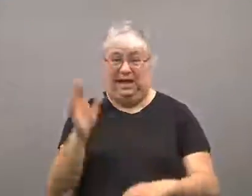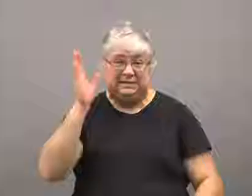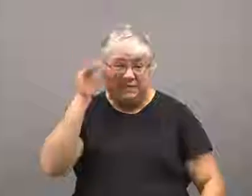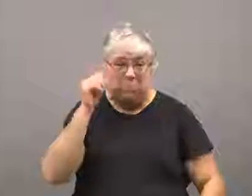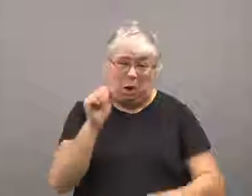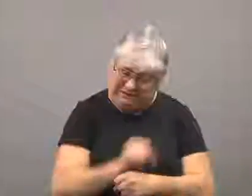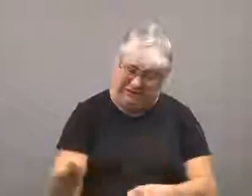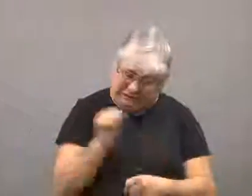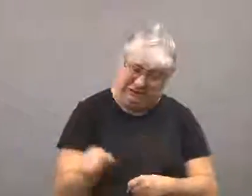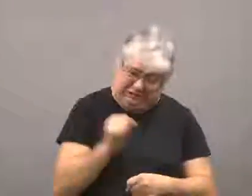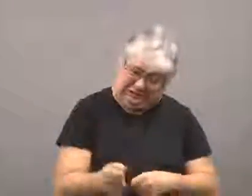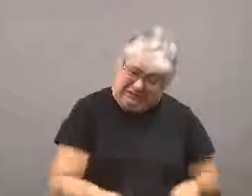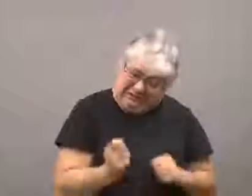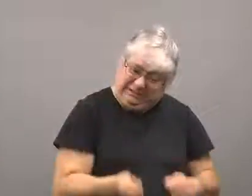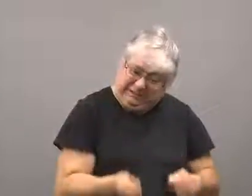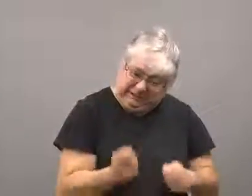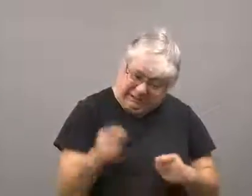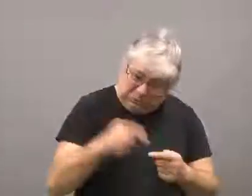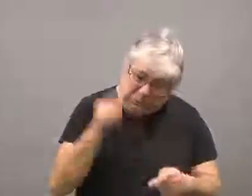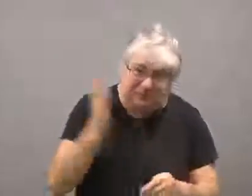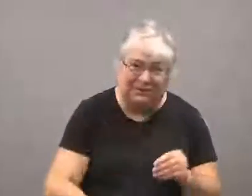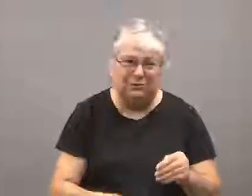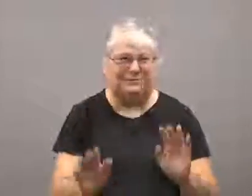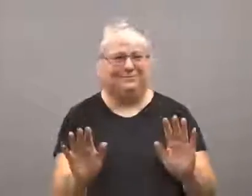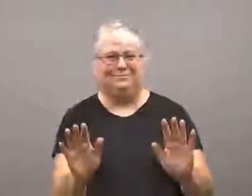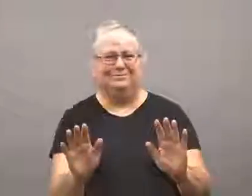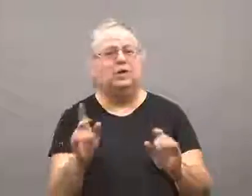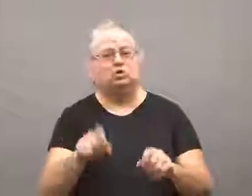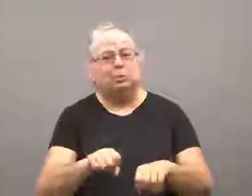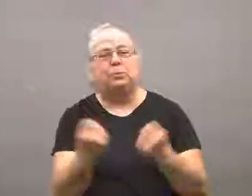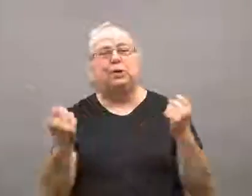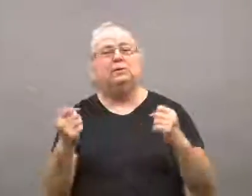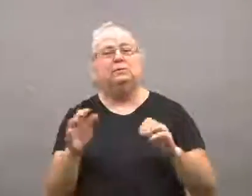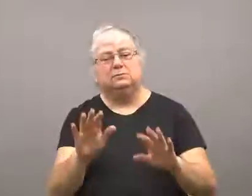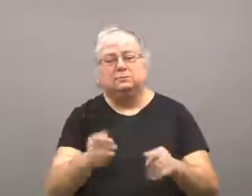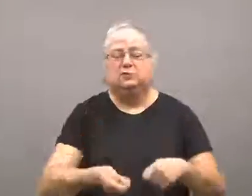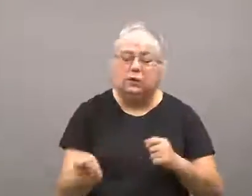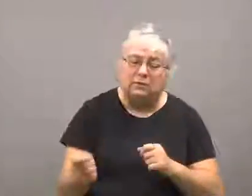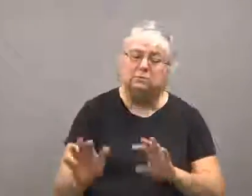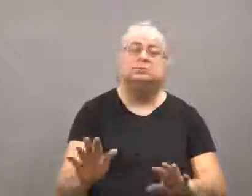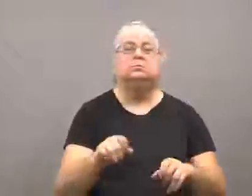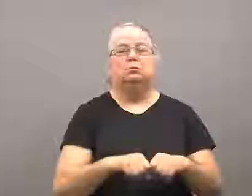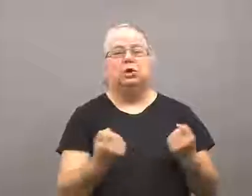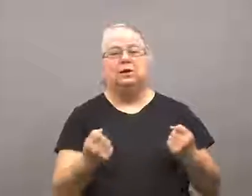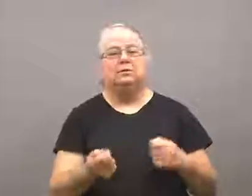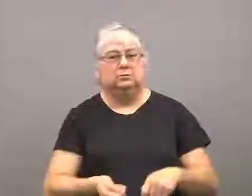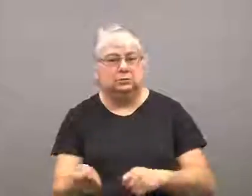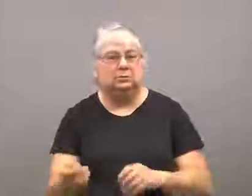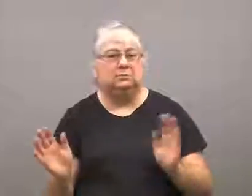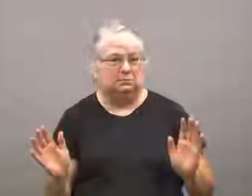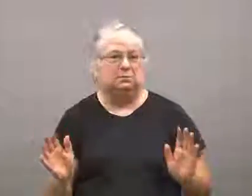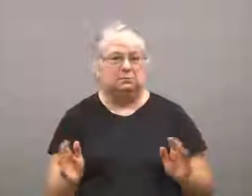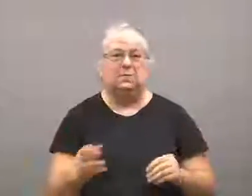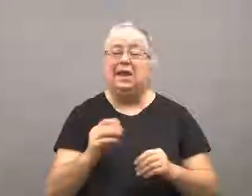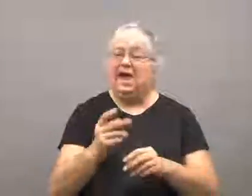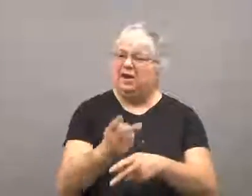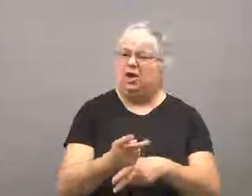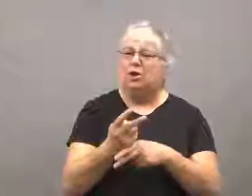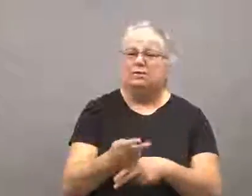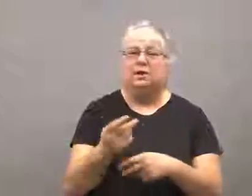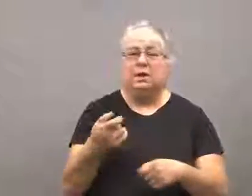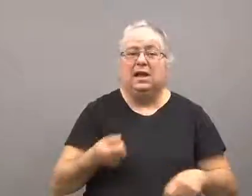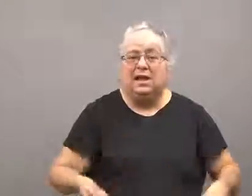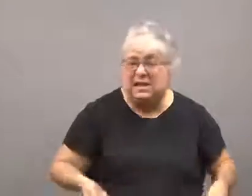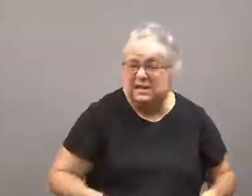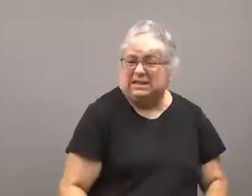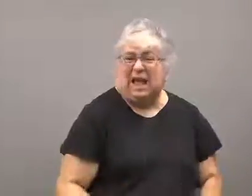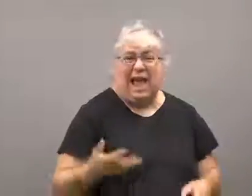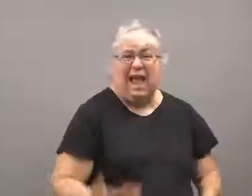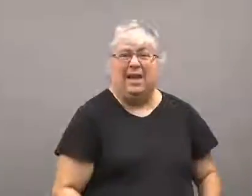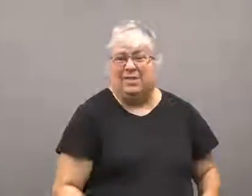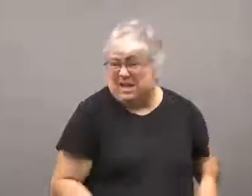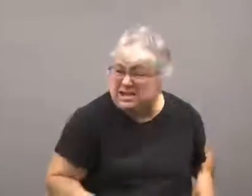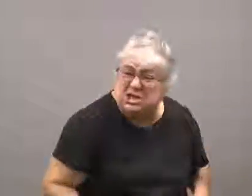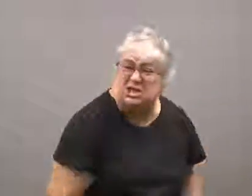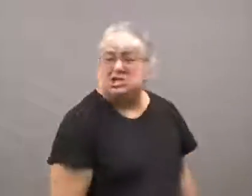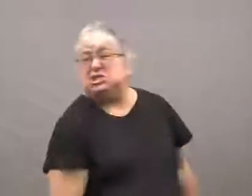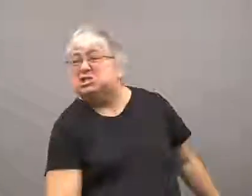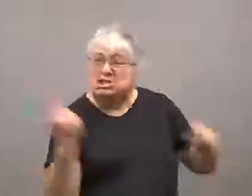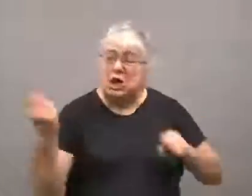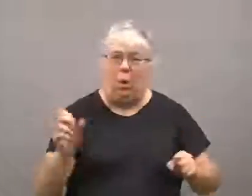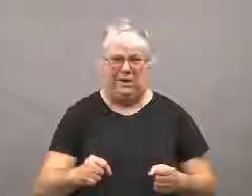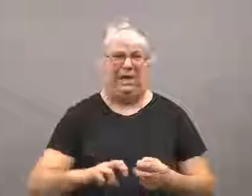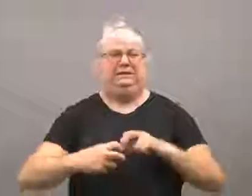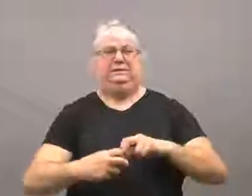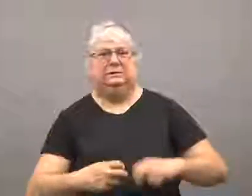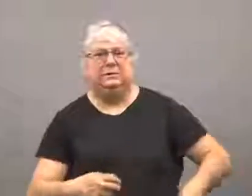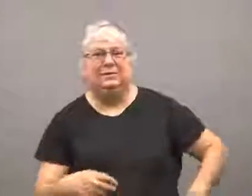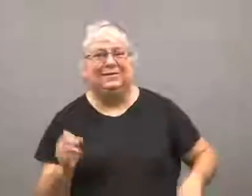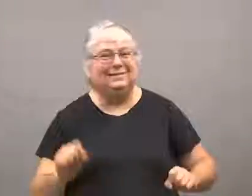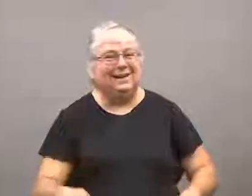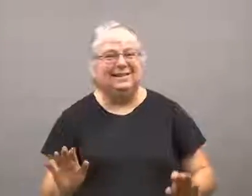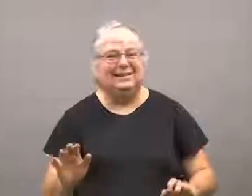Don't try to tough it out and shovel madly until it's all done. Take breaks.